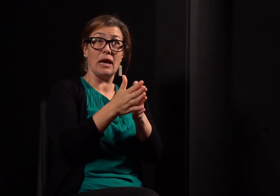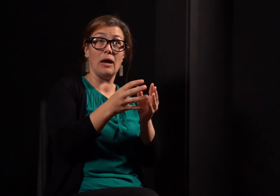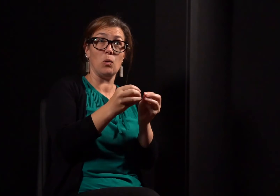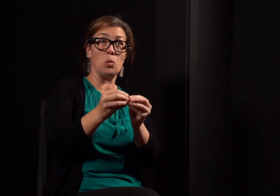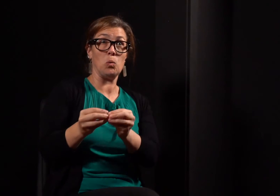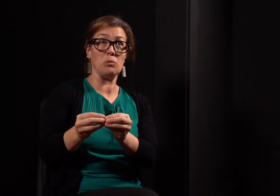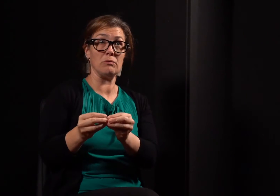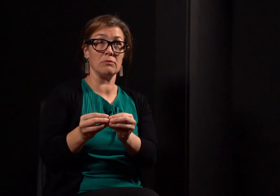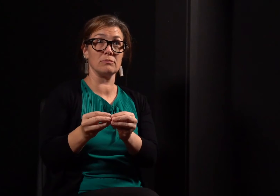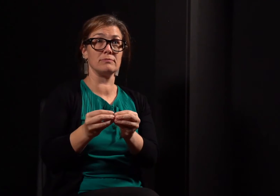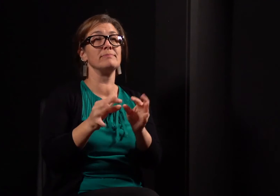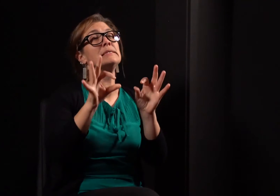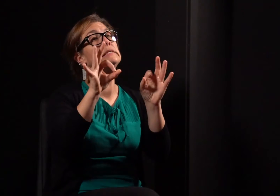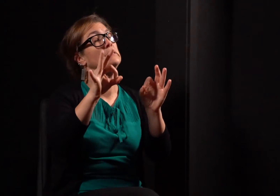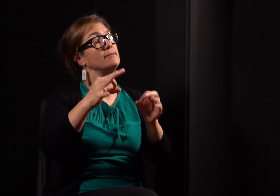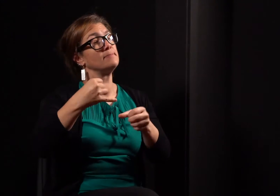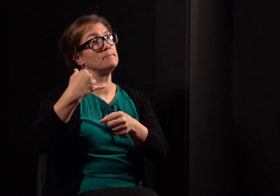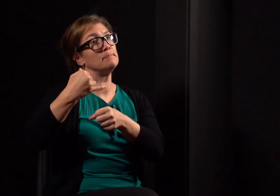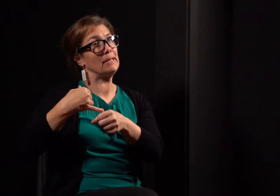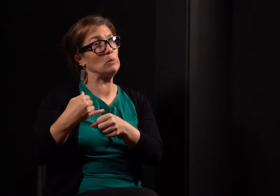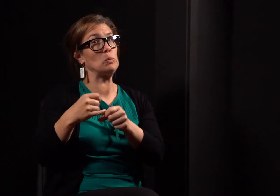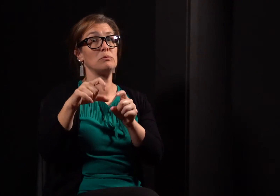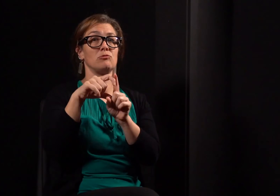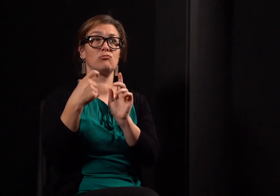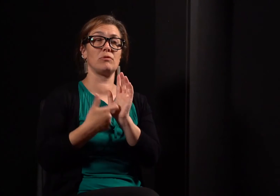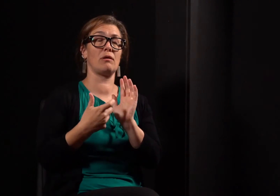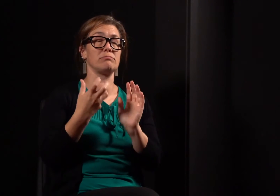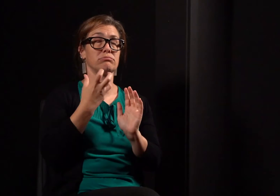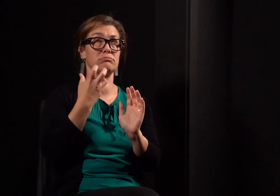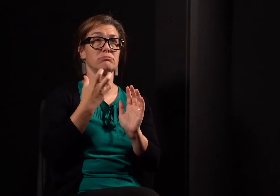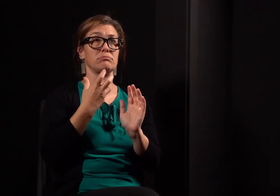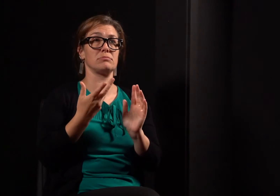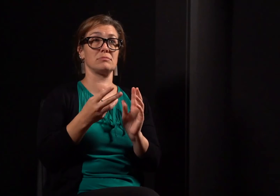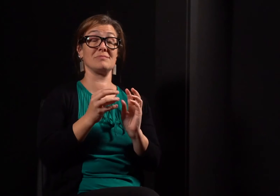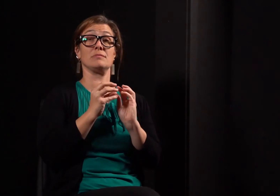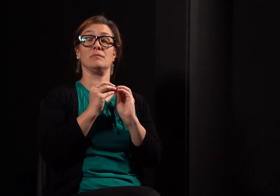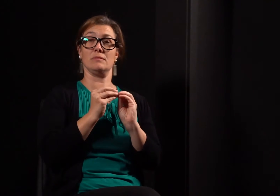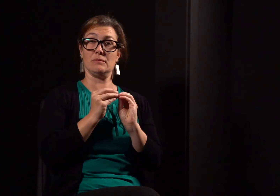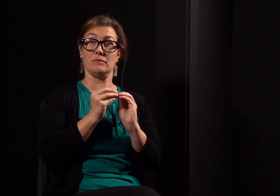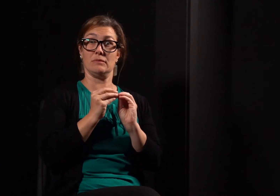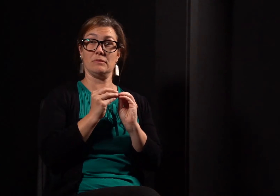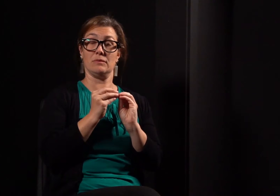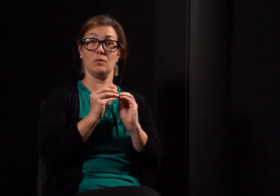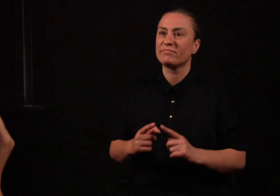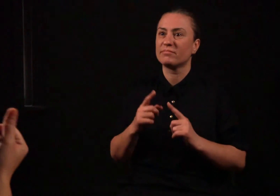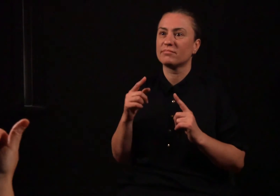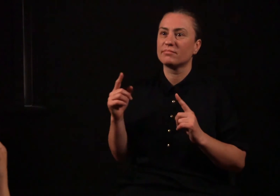the spelling of it, especially in medical situations with a doctor, if there can be a really long word,